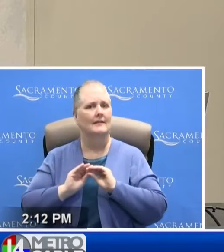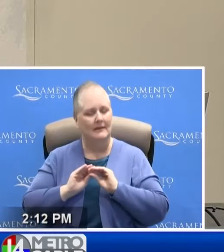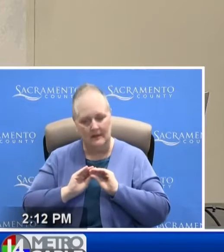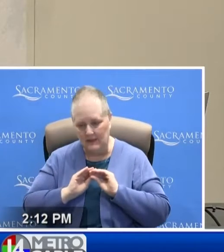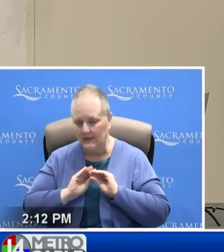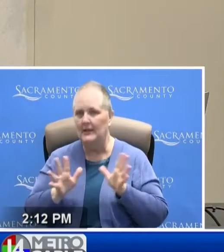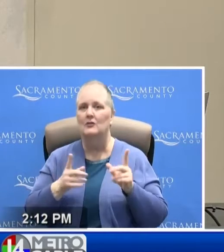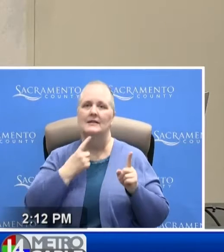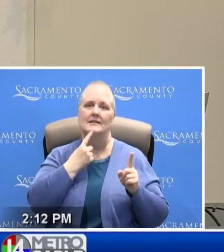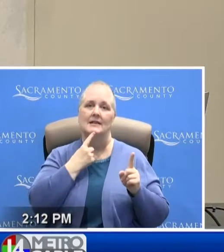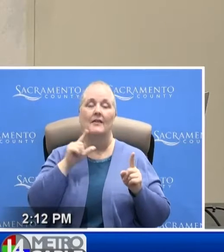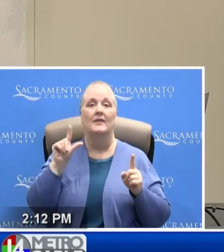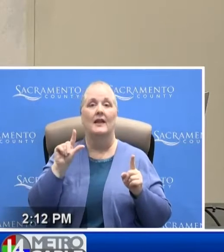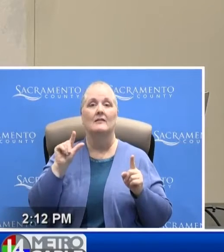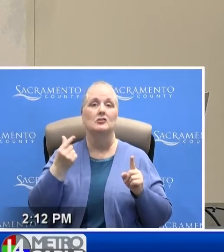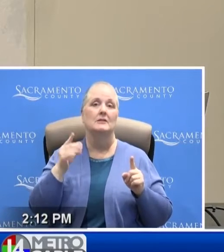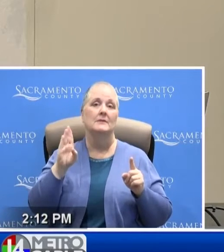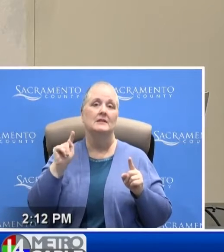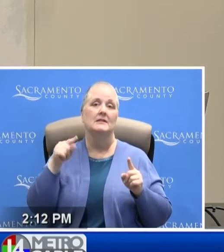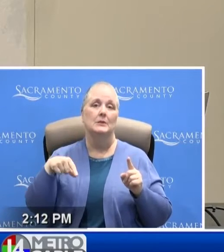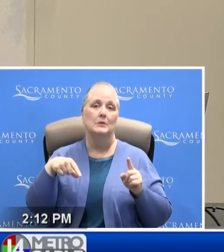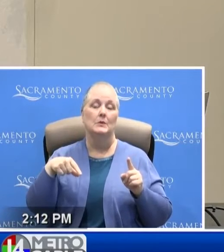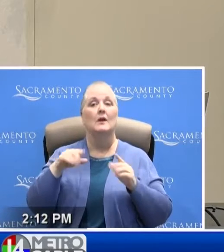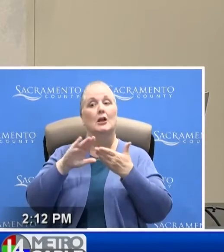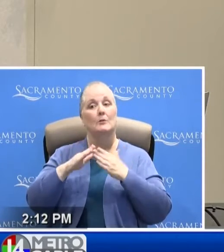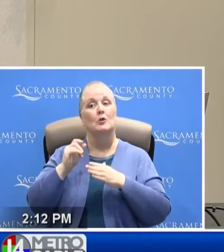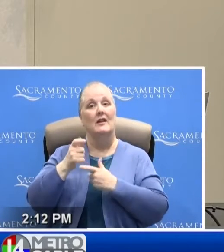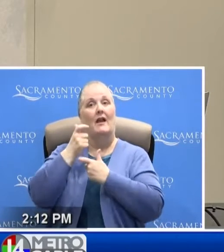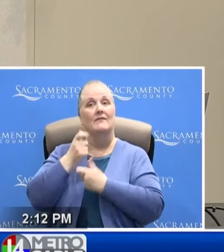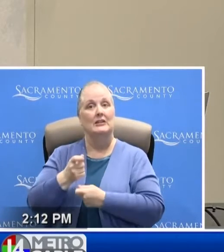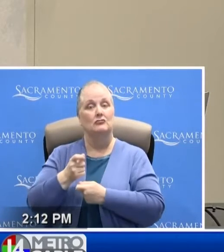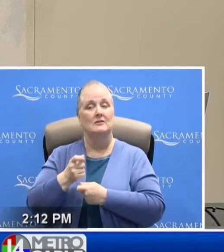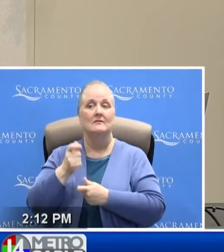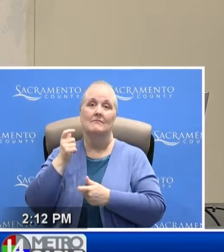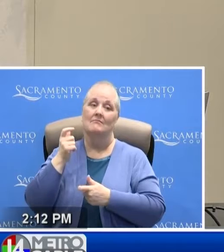the LGBTQ community of interest large is largely